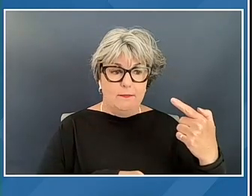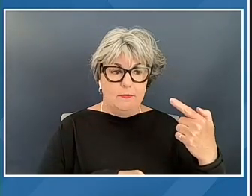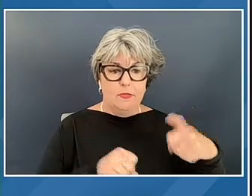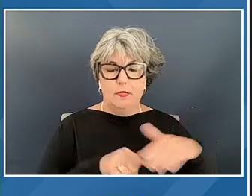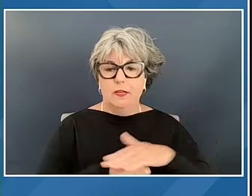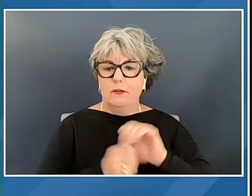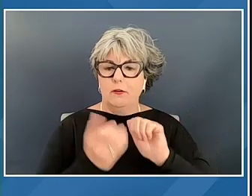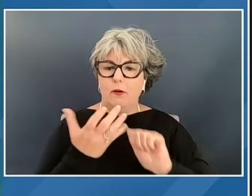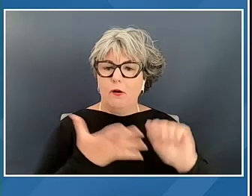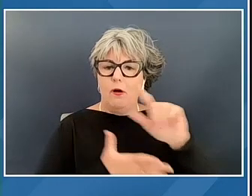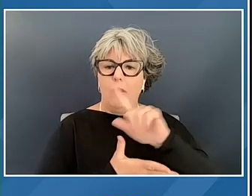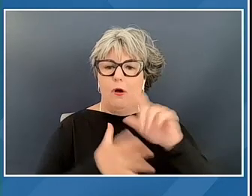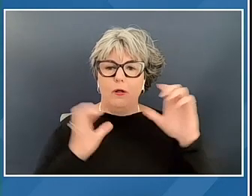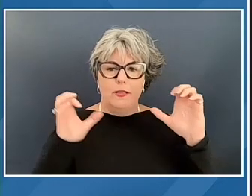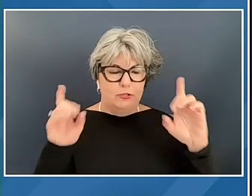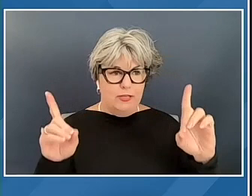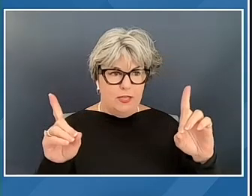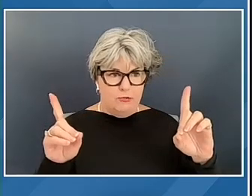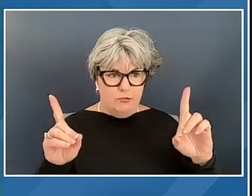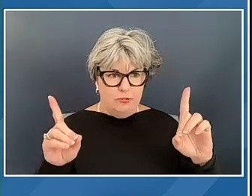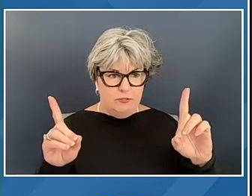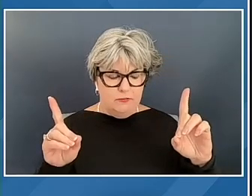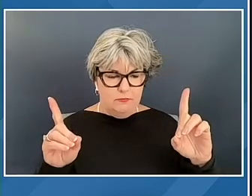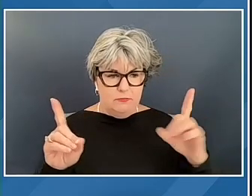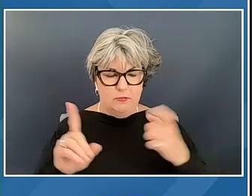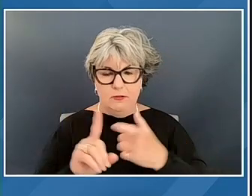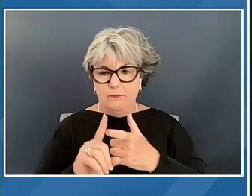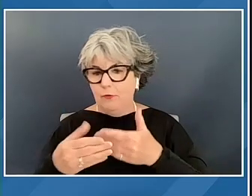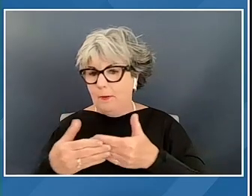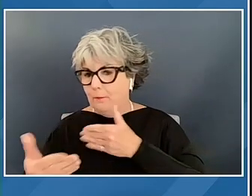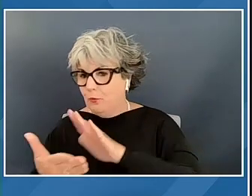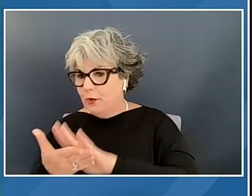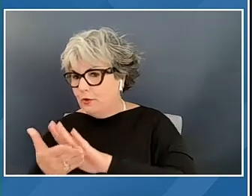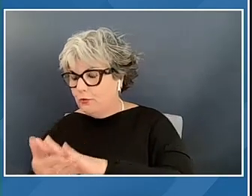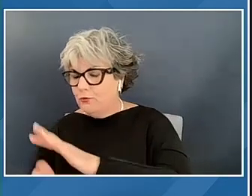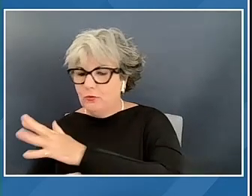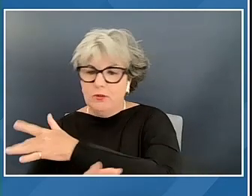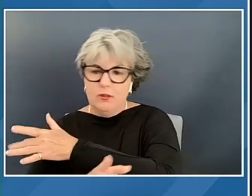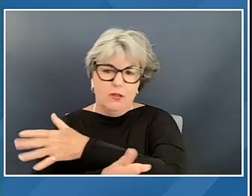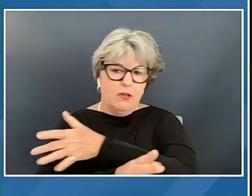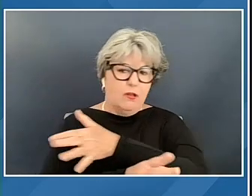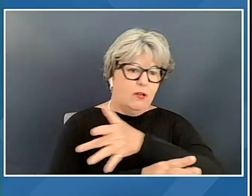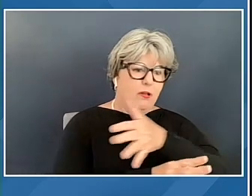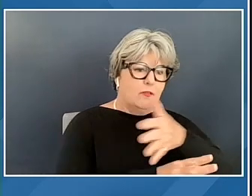It covers everybody from preschool through, you know, college.